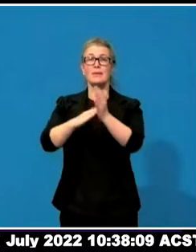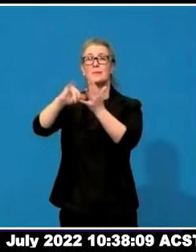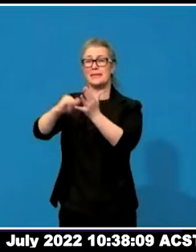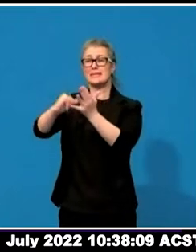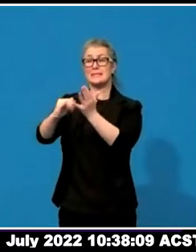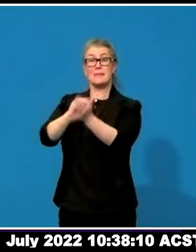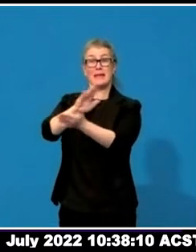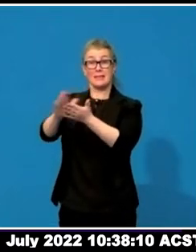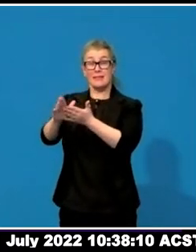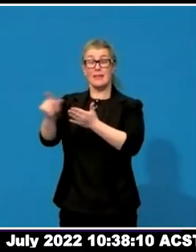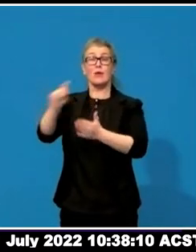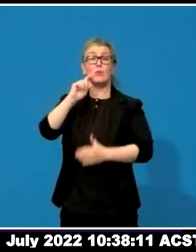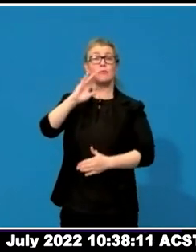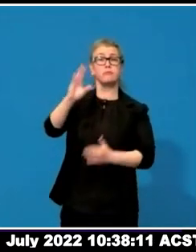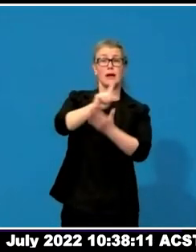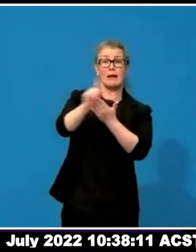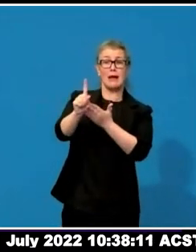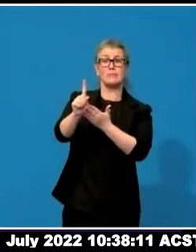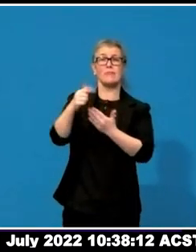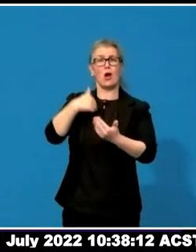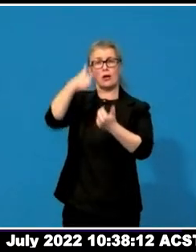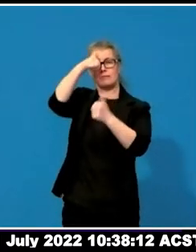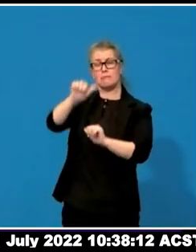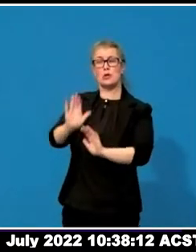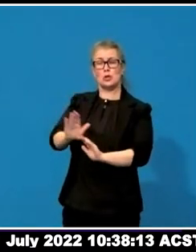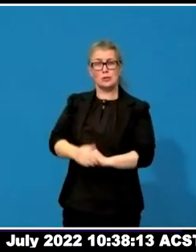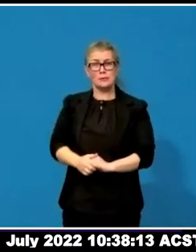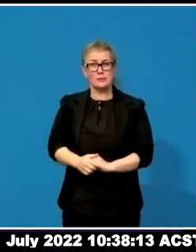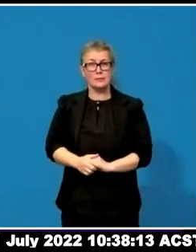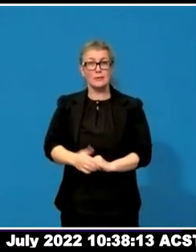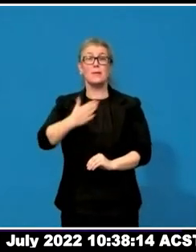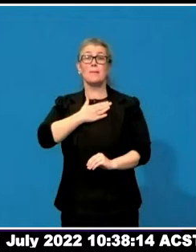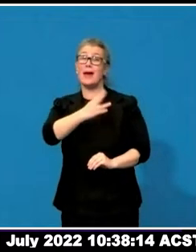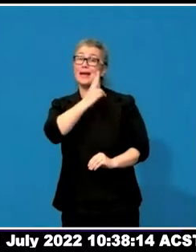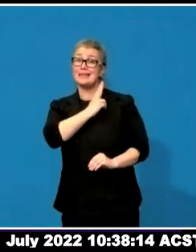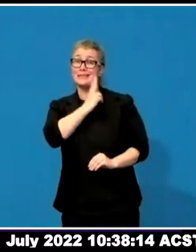She is a Yankunytjatjara woman, and she my niece through my father, who was a